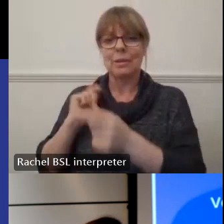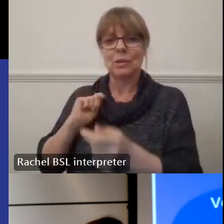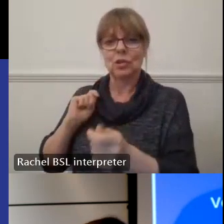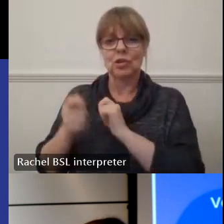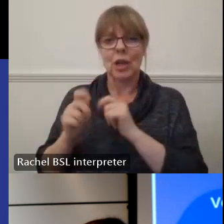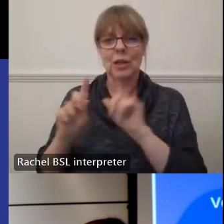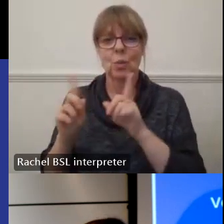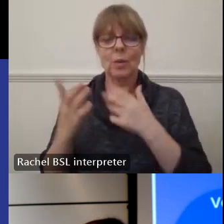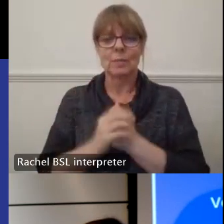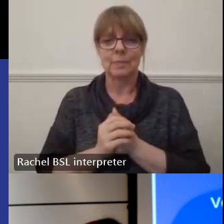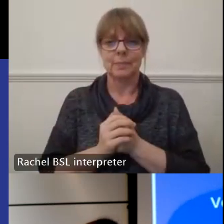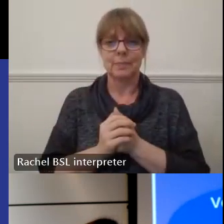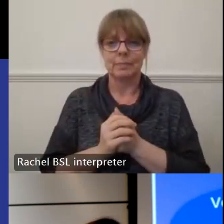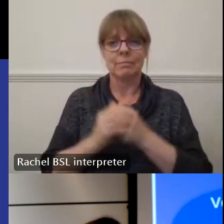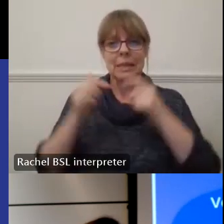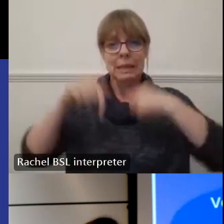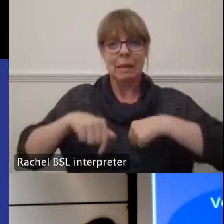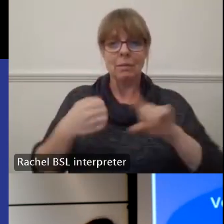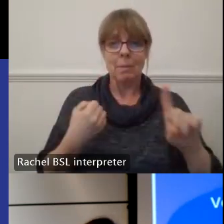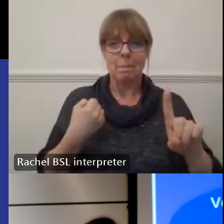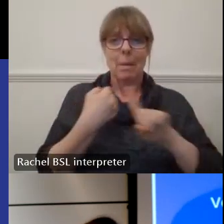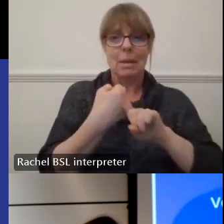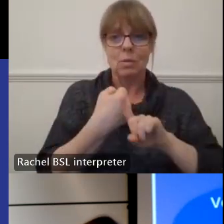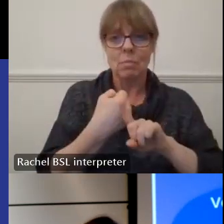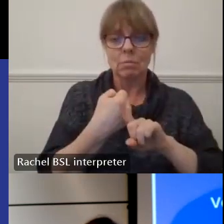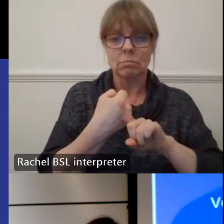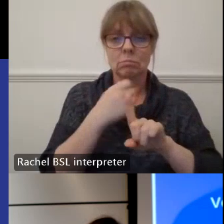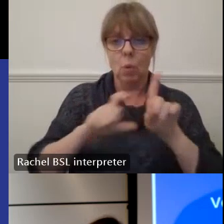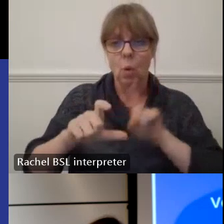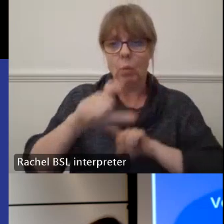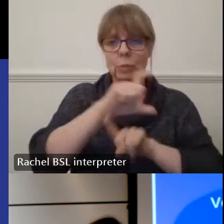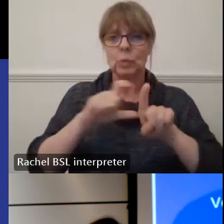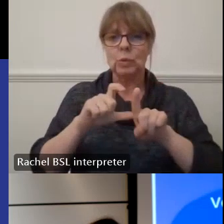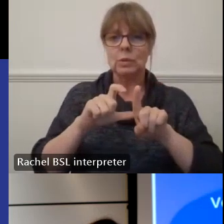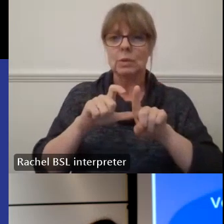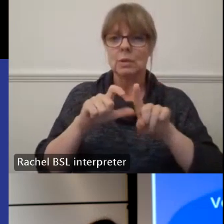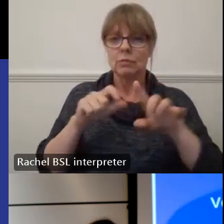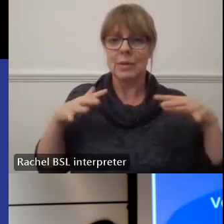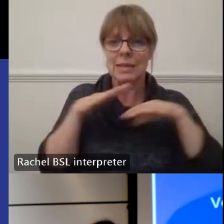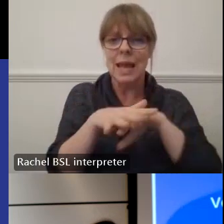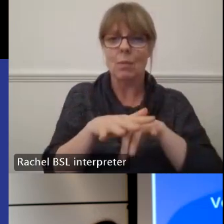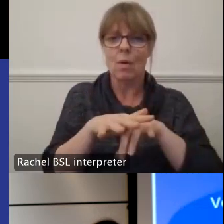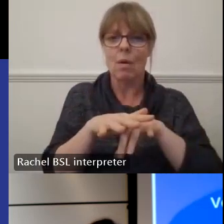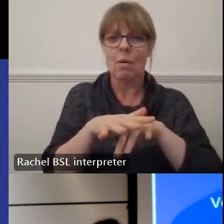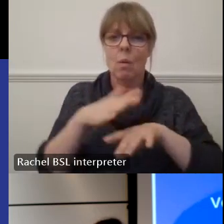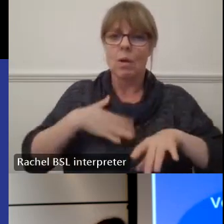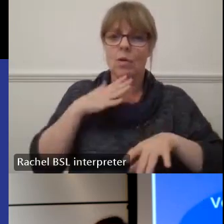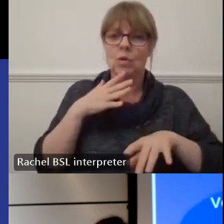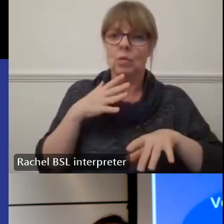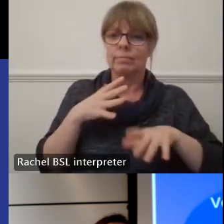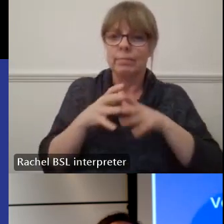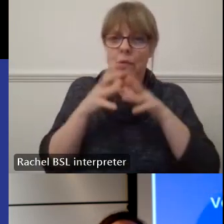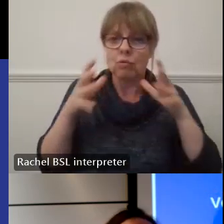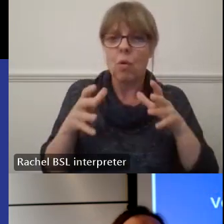We are a network. We want to grow. We want to grow together and get better. So engage with the Volunteer Organisers